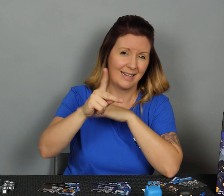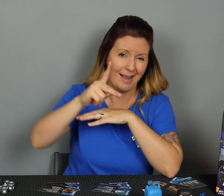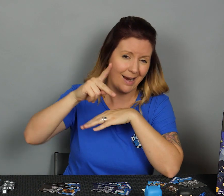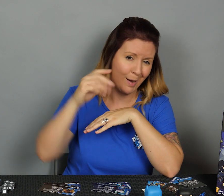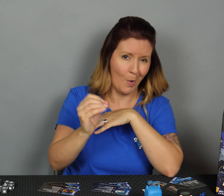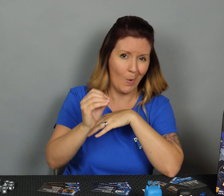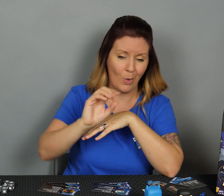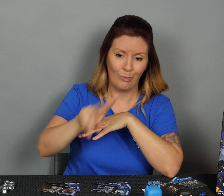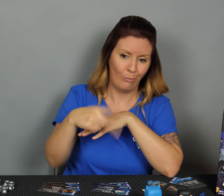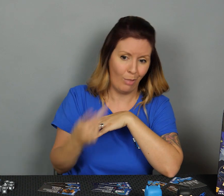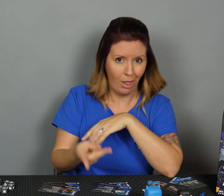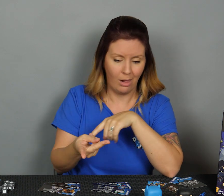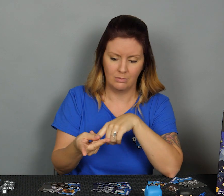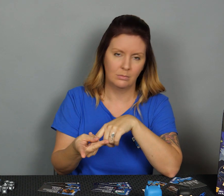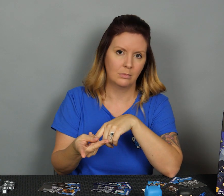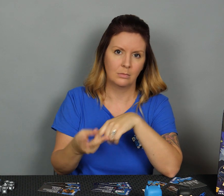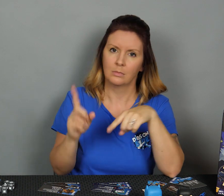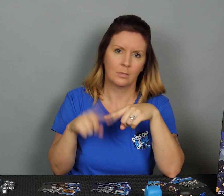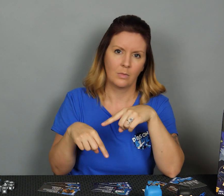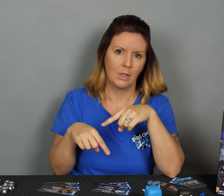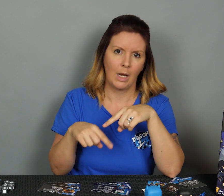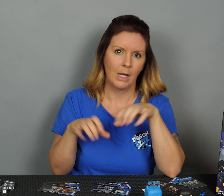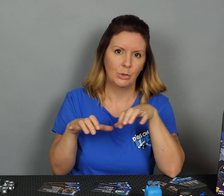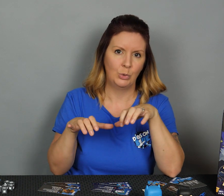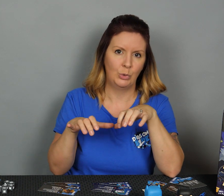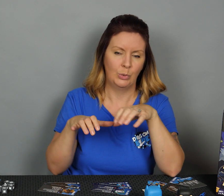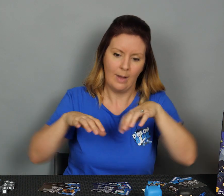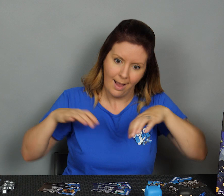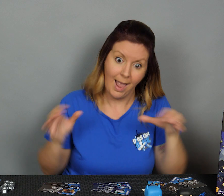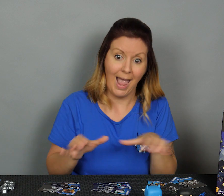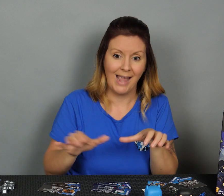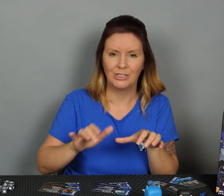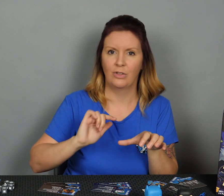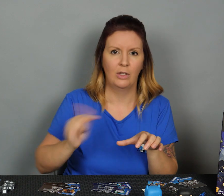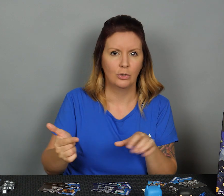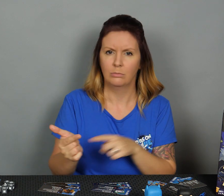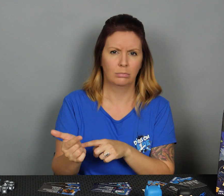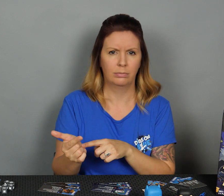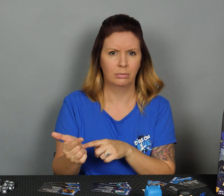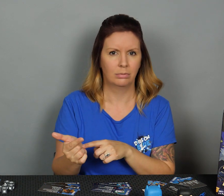If a character is knocked out, they can’t do any actions.